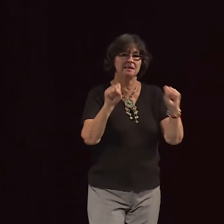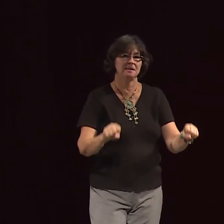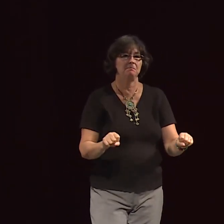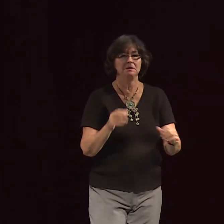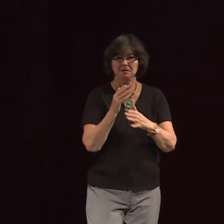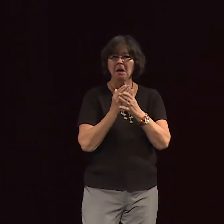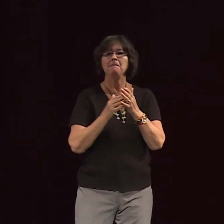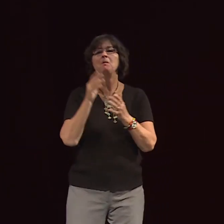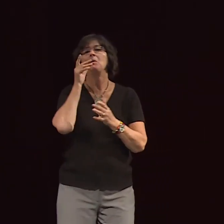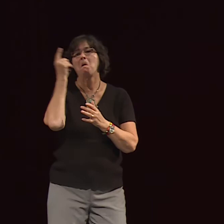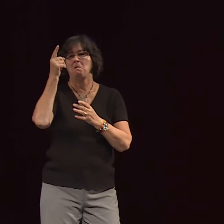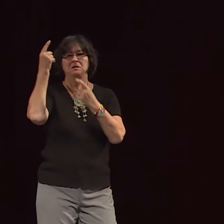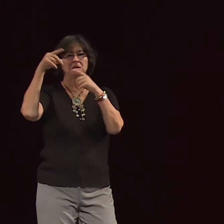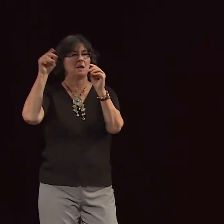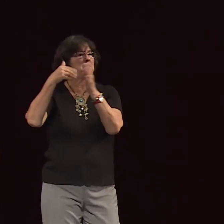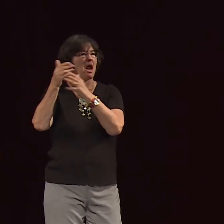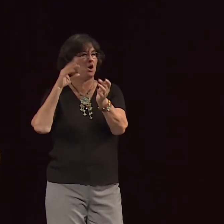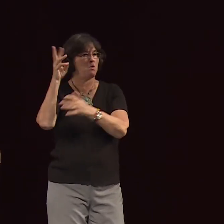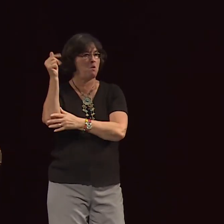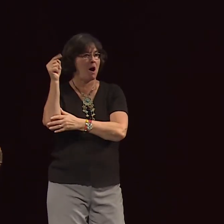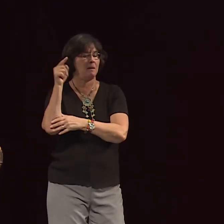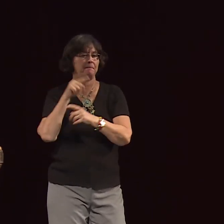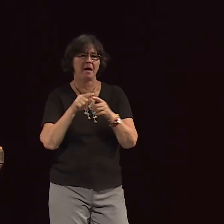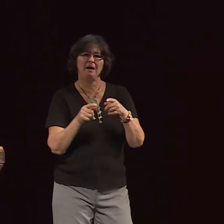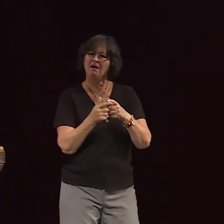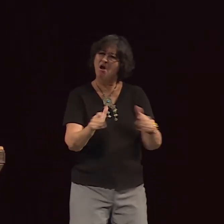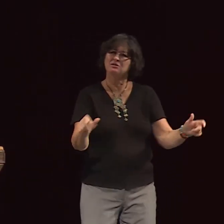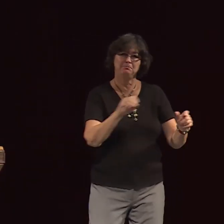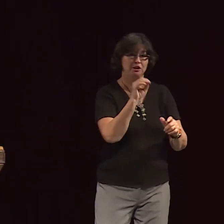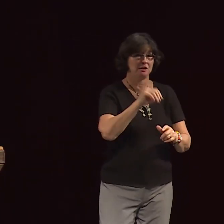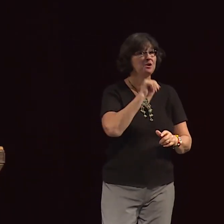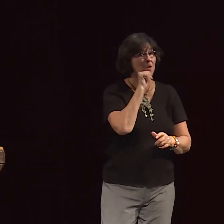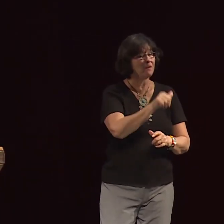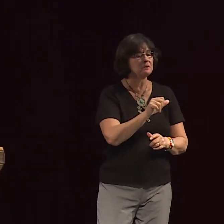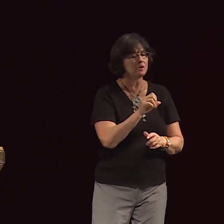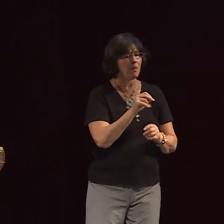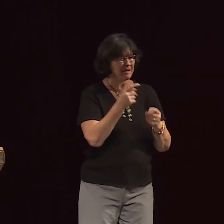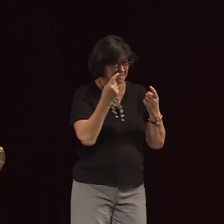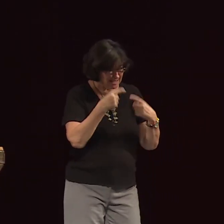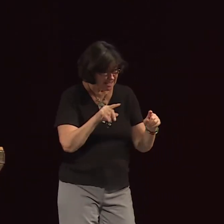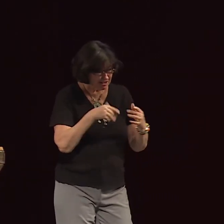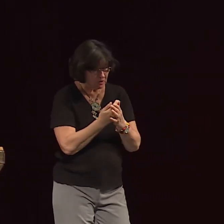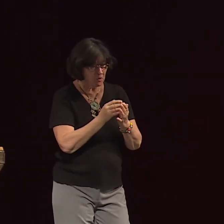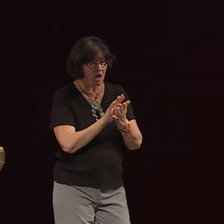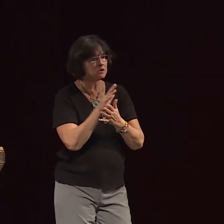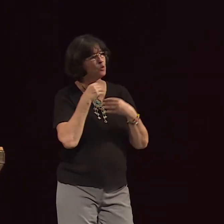Some individuals are very successful in spite of the system.